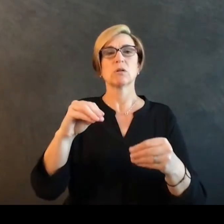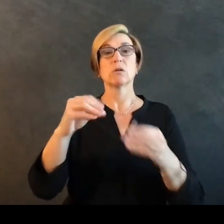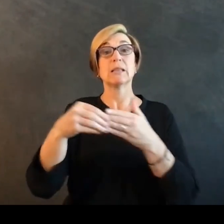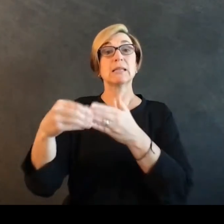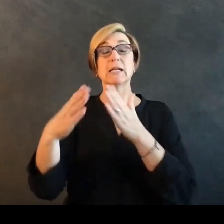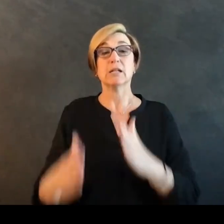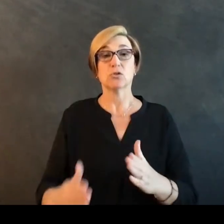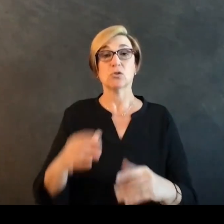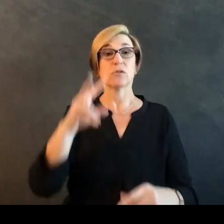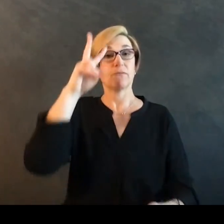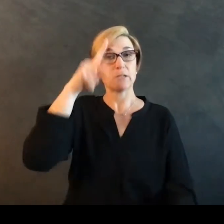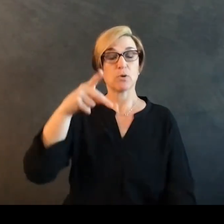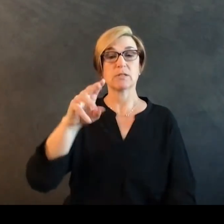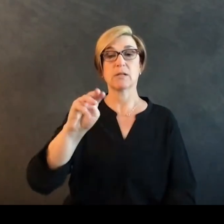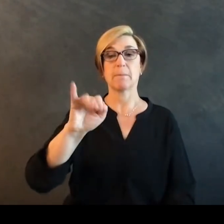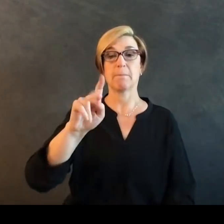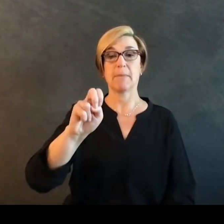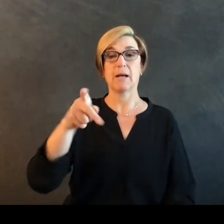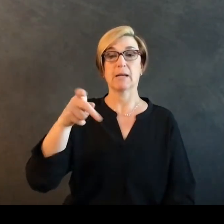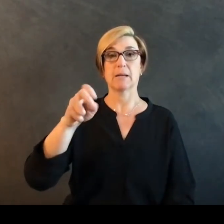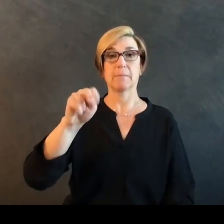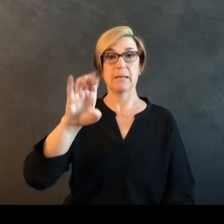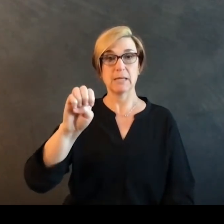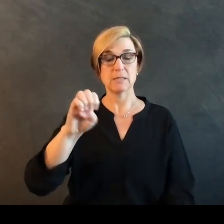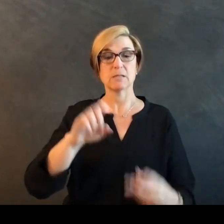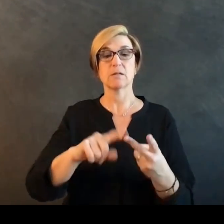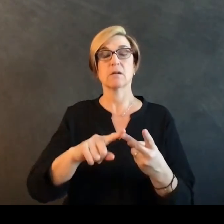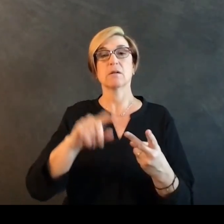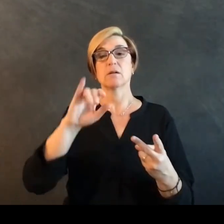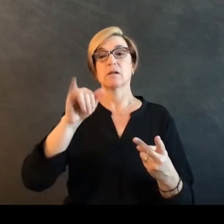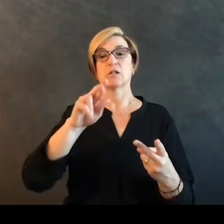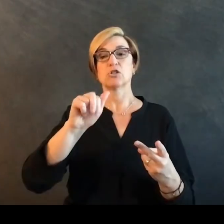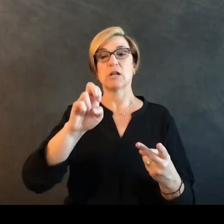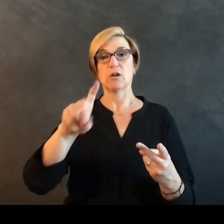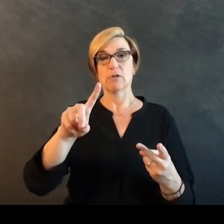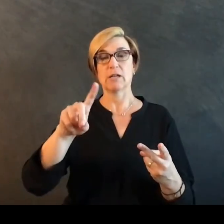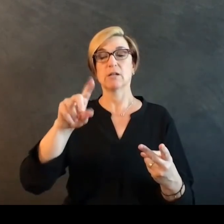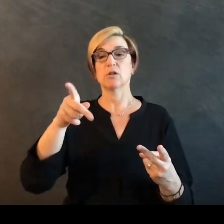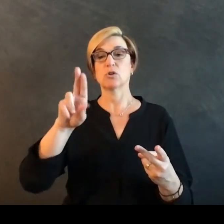then Jared Kushner is going to say a few words and Admiral pull of check